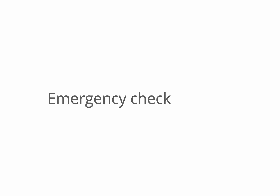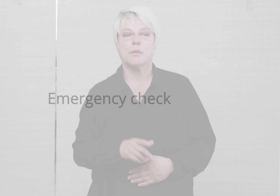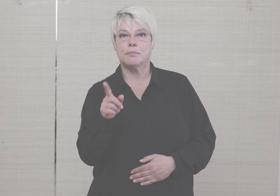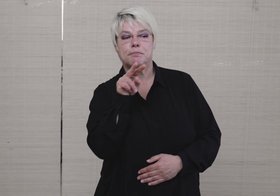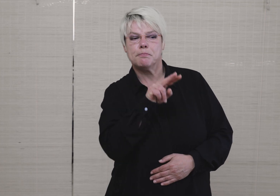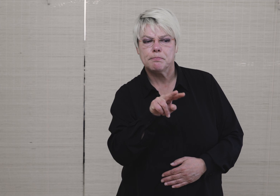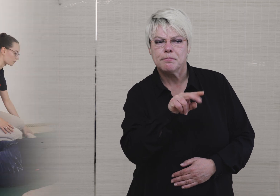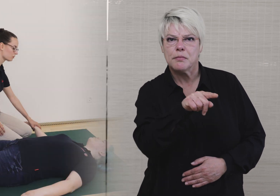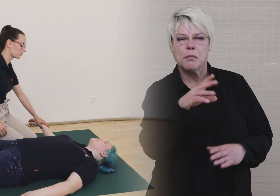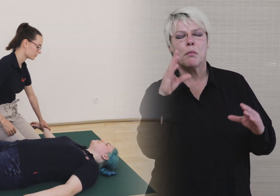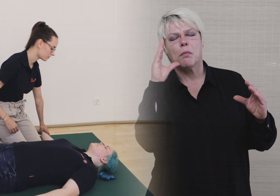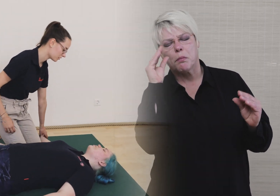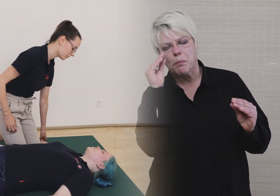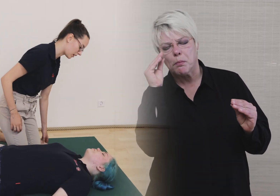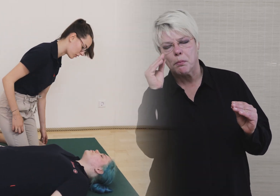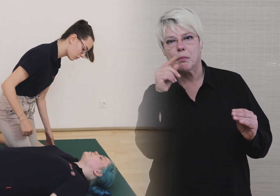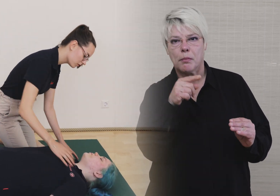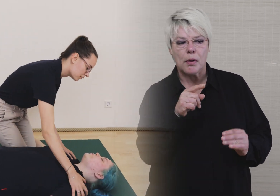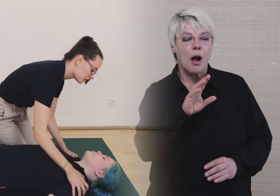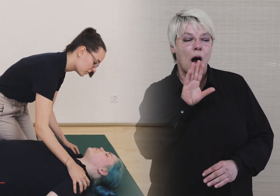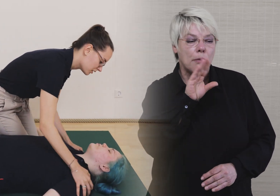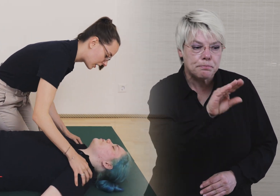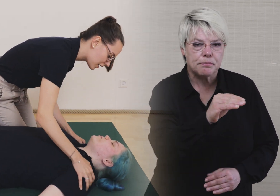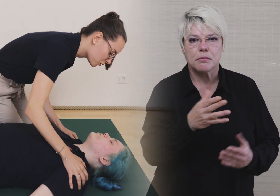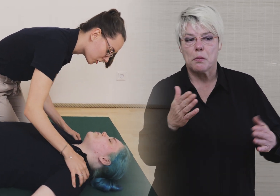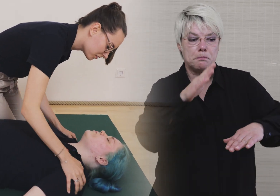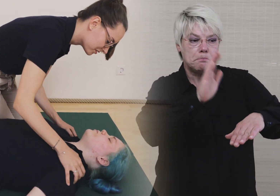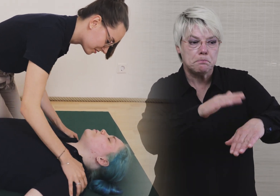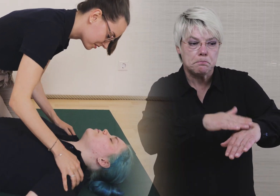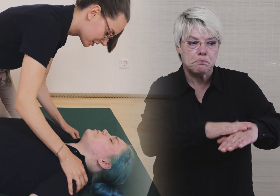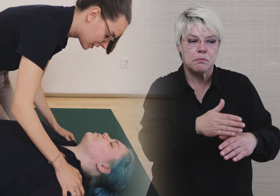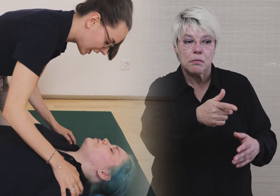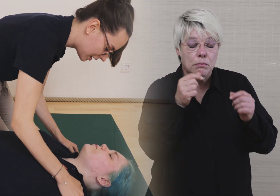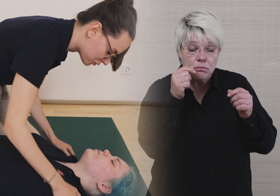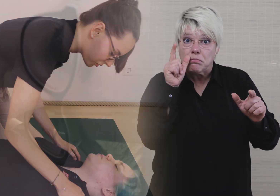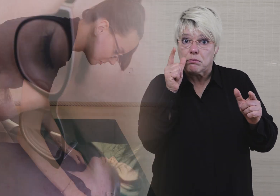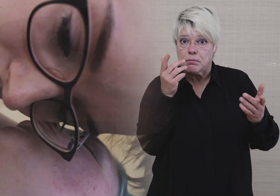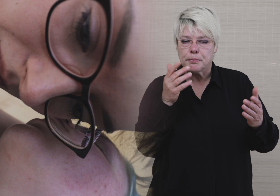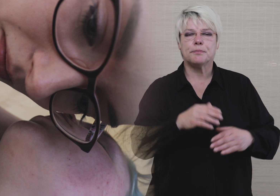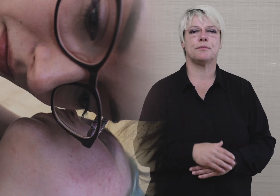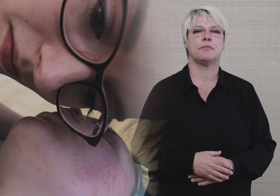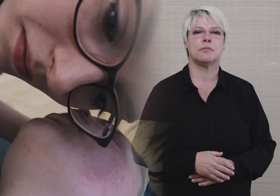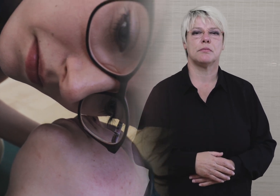See and check if the person is conscious, talk loudly to them and tap the person and check for reactions.